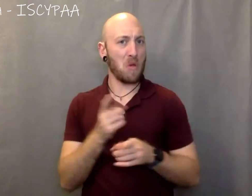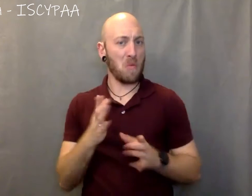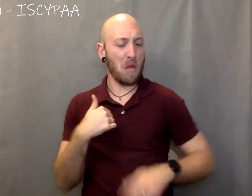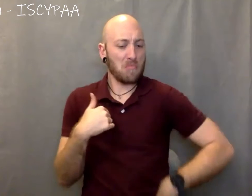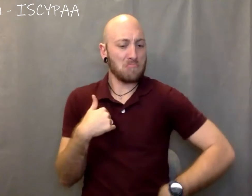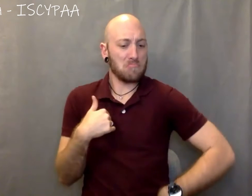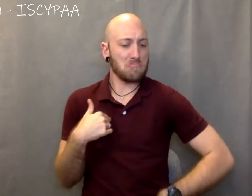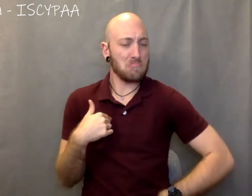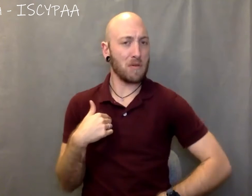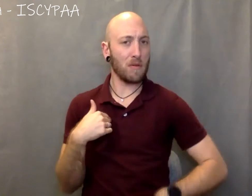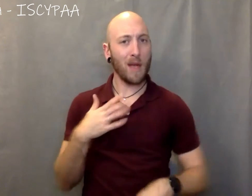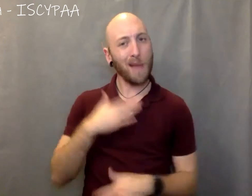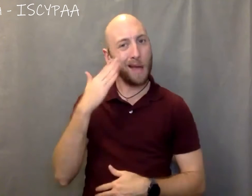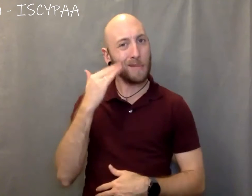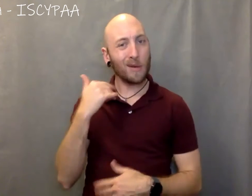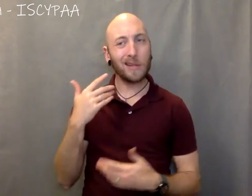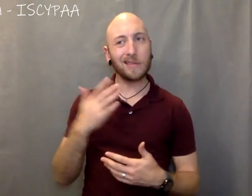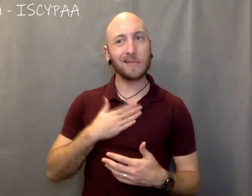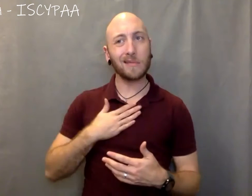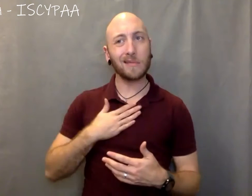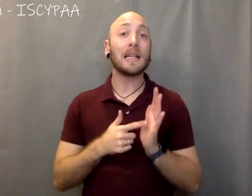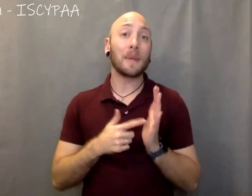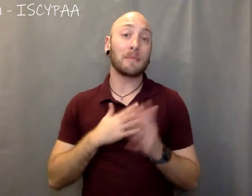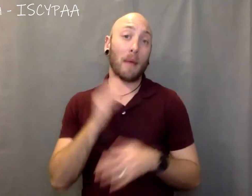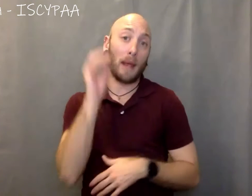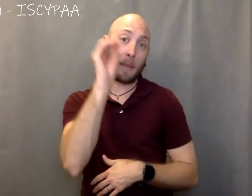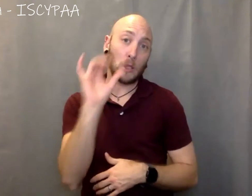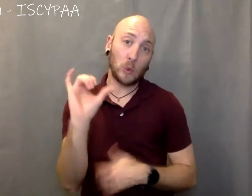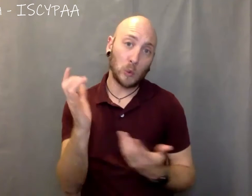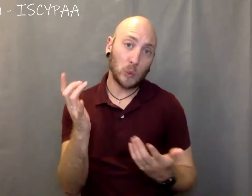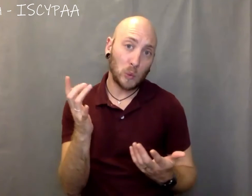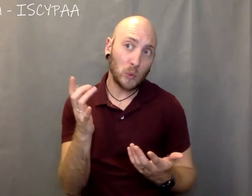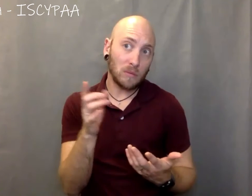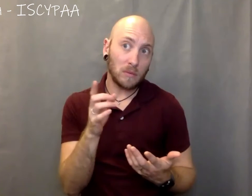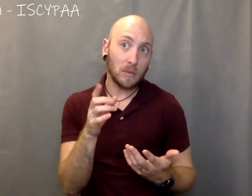Based on my experience and based sometimes based on my opinion, you know, based on feelings right